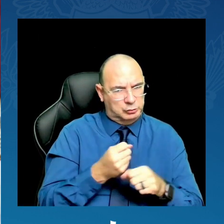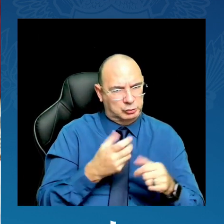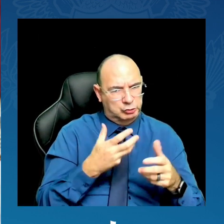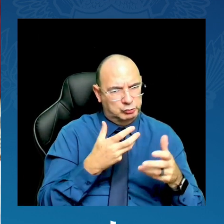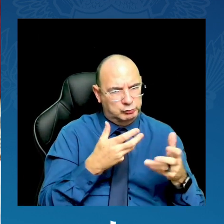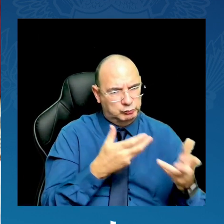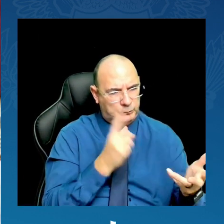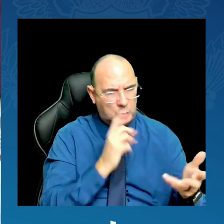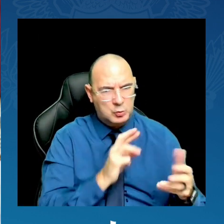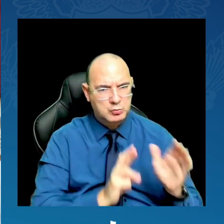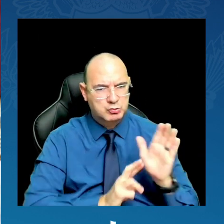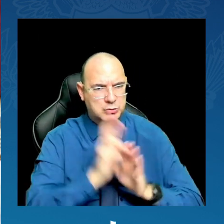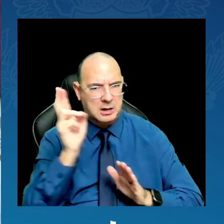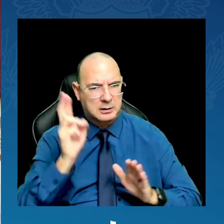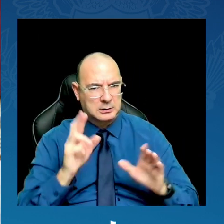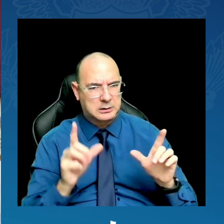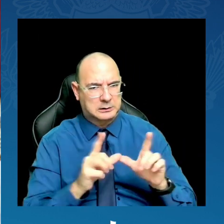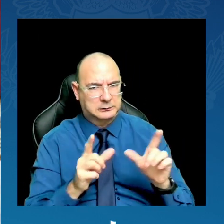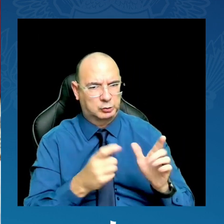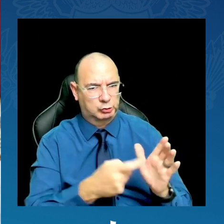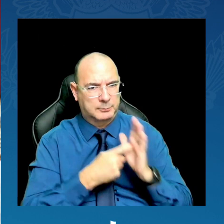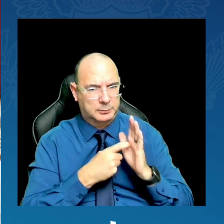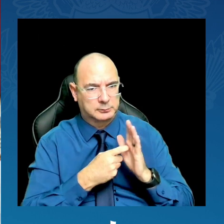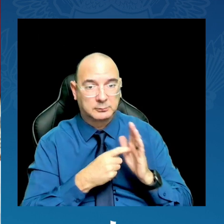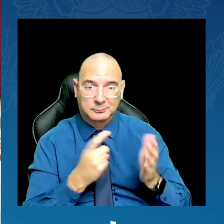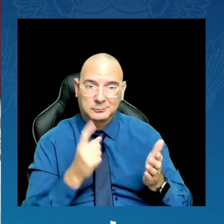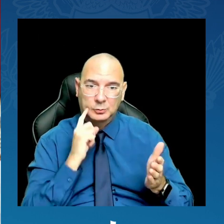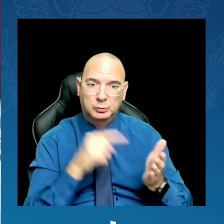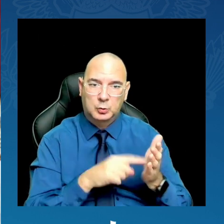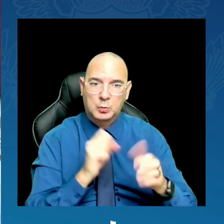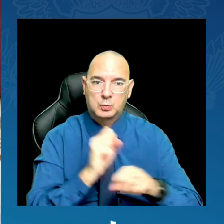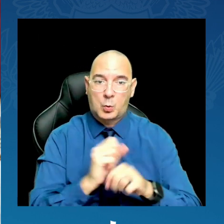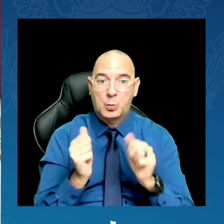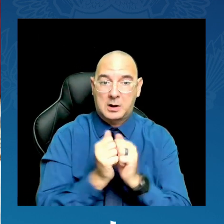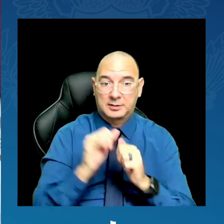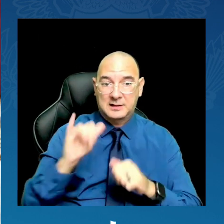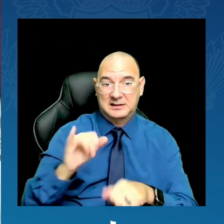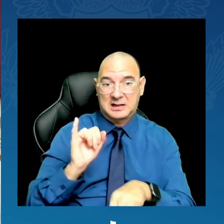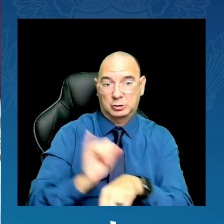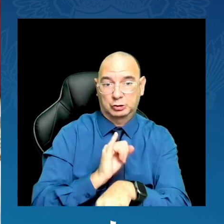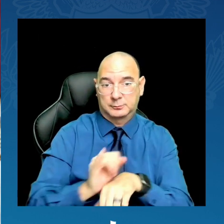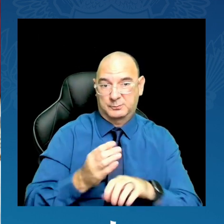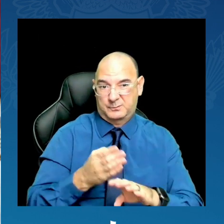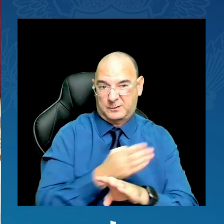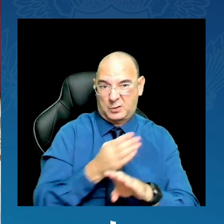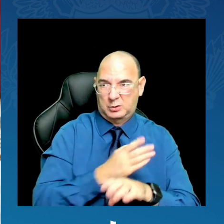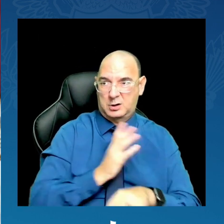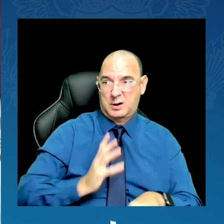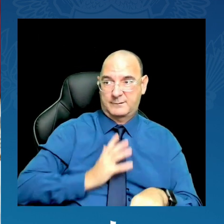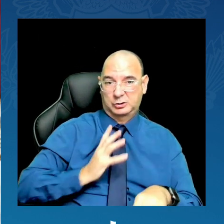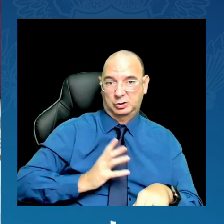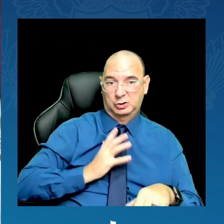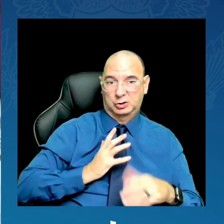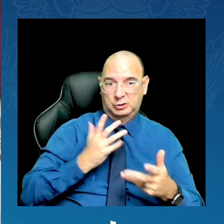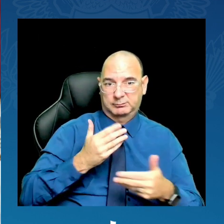and we've also been working with the industry before. The official licensing process begins to help understand the industry needs and innovative concepts